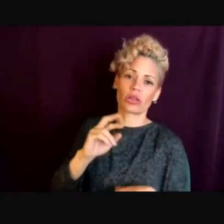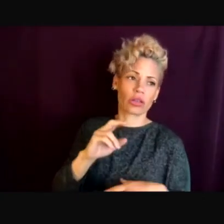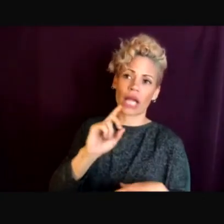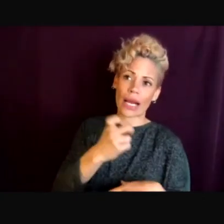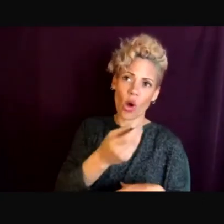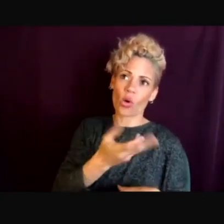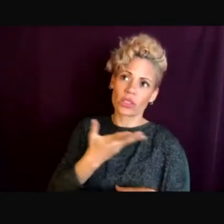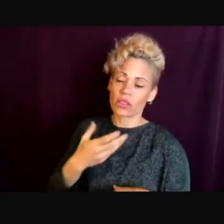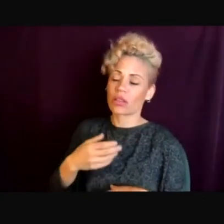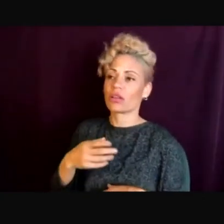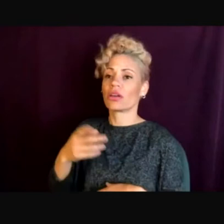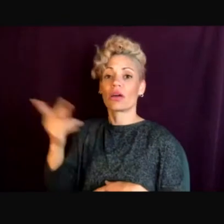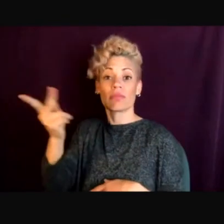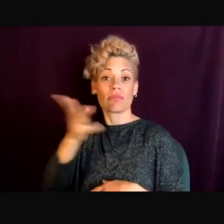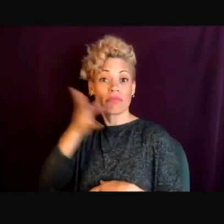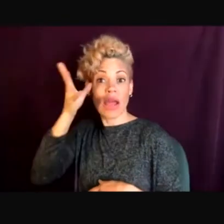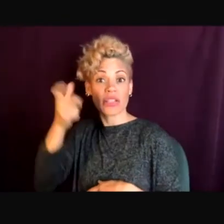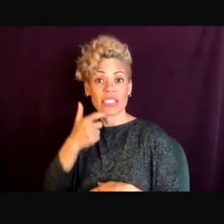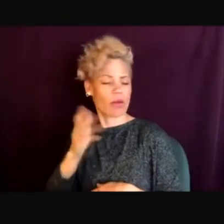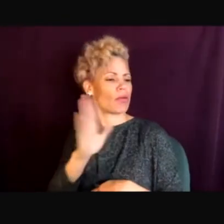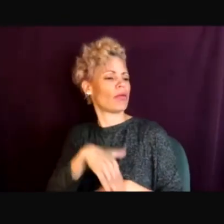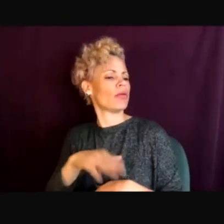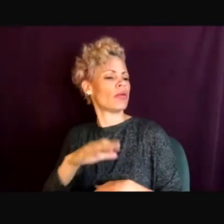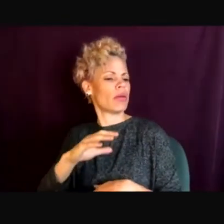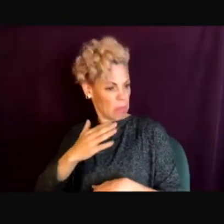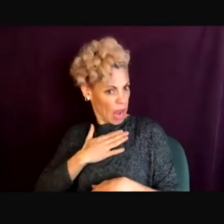"No son of ours has epilepsy." Stigma.